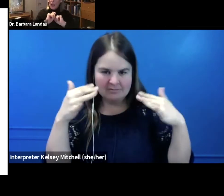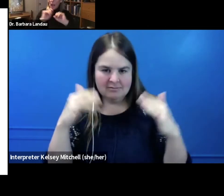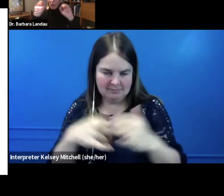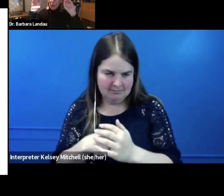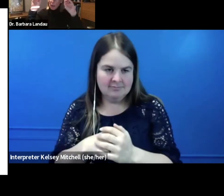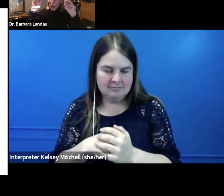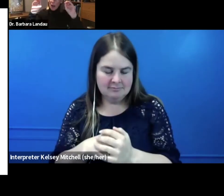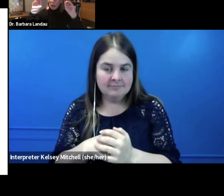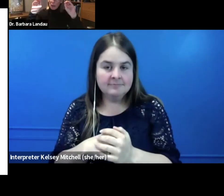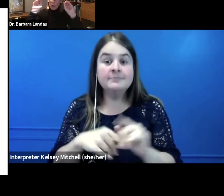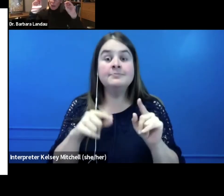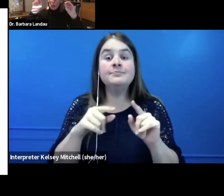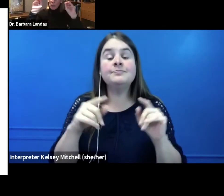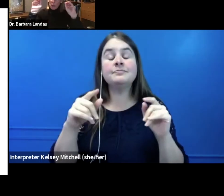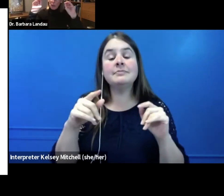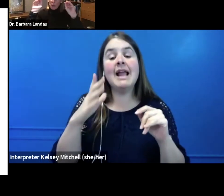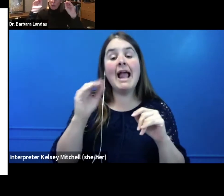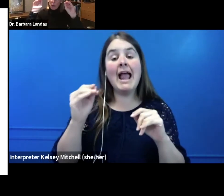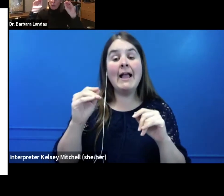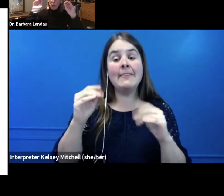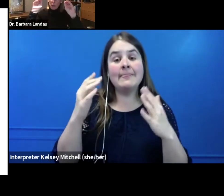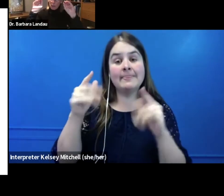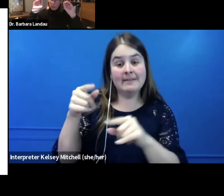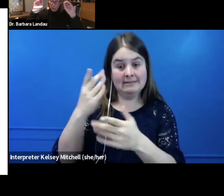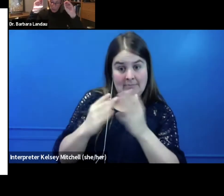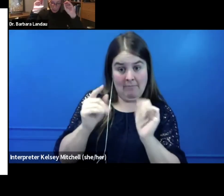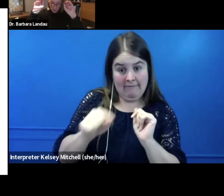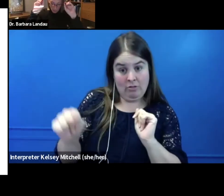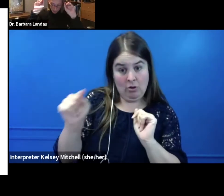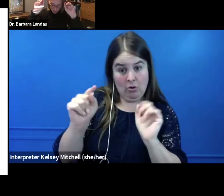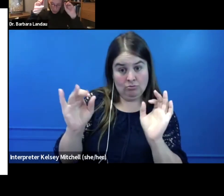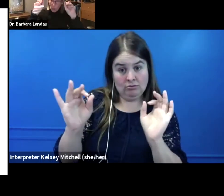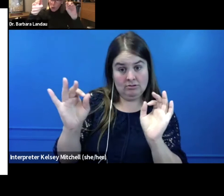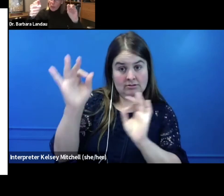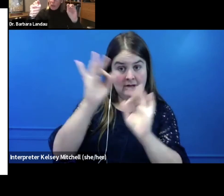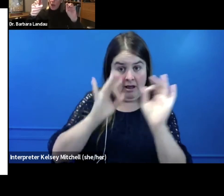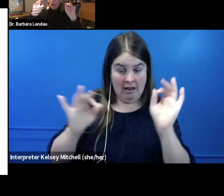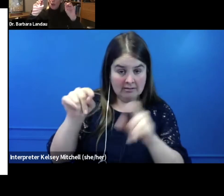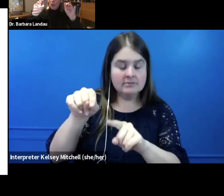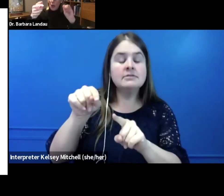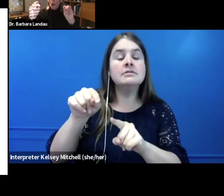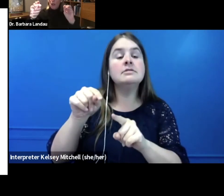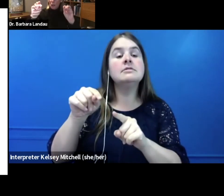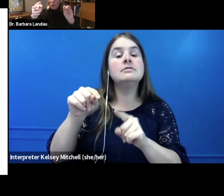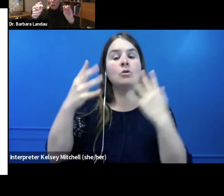and the dot the noise of the of the